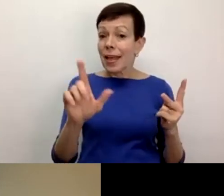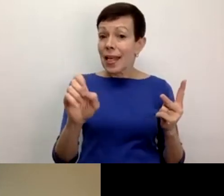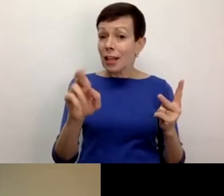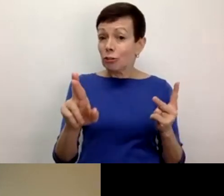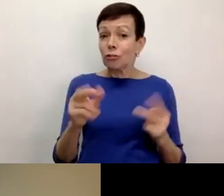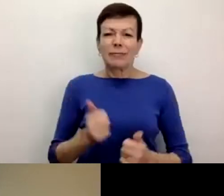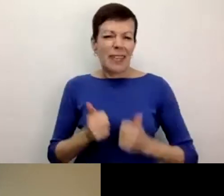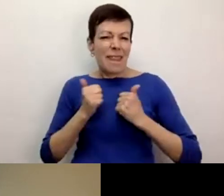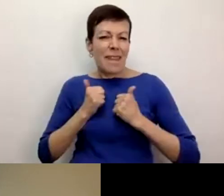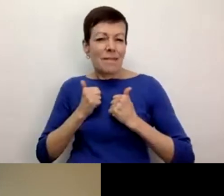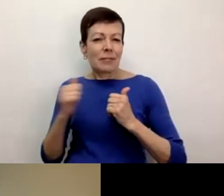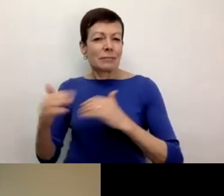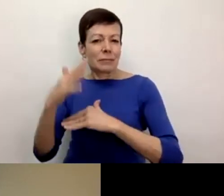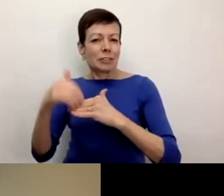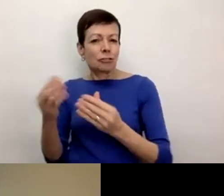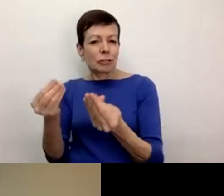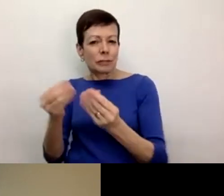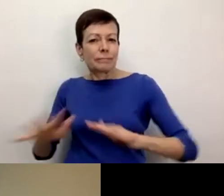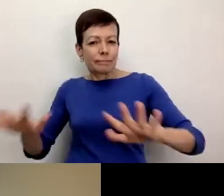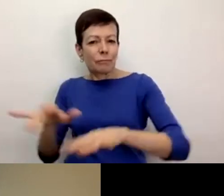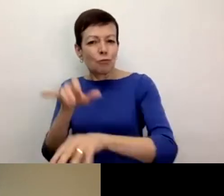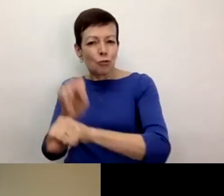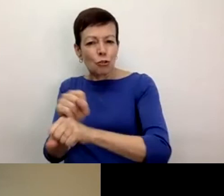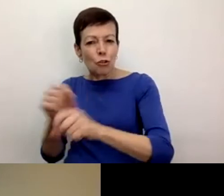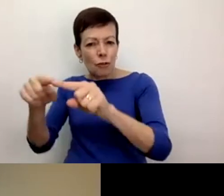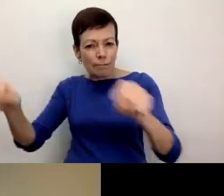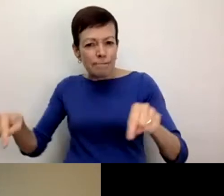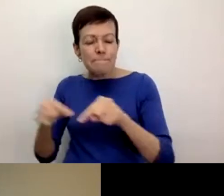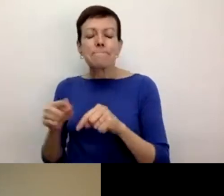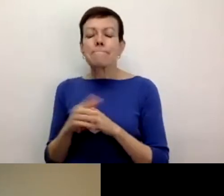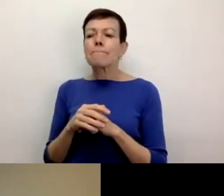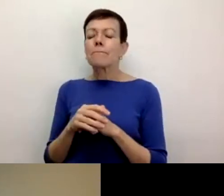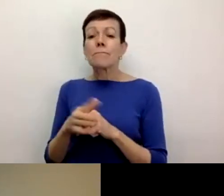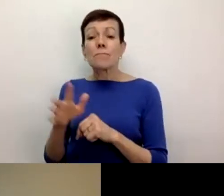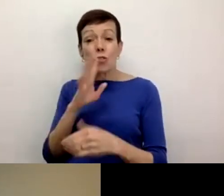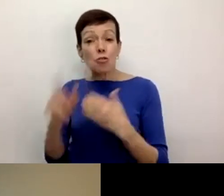And she had said that she's talking to me about the kind of work that she does with